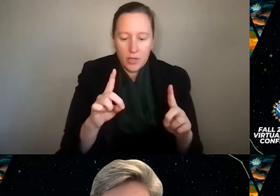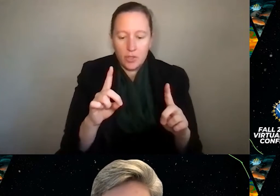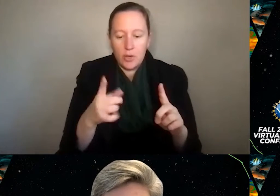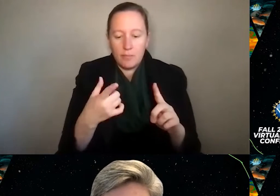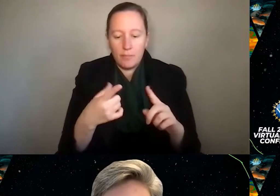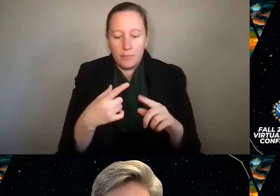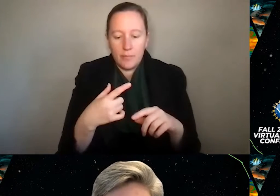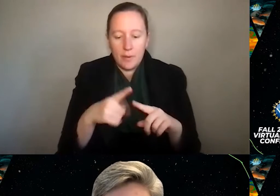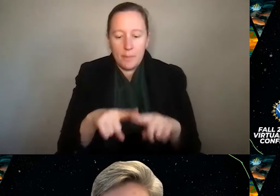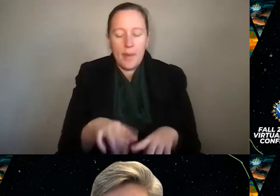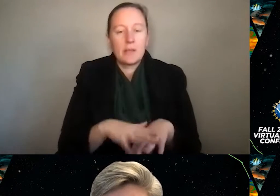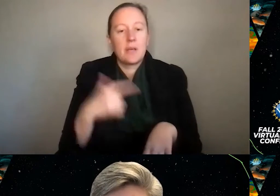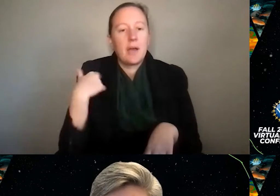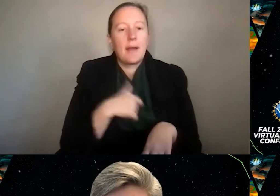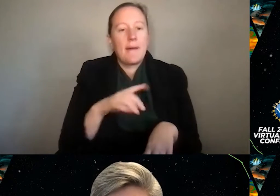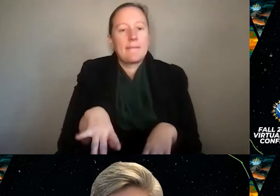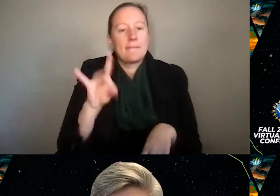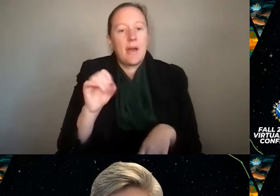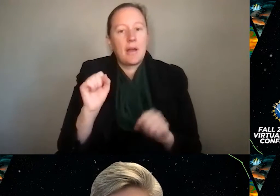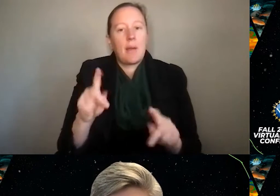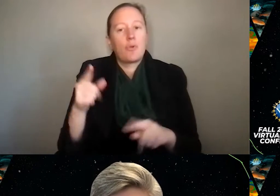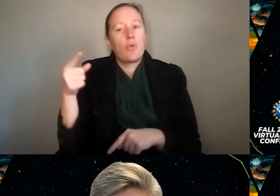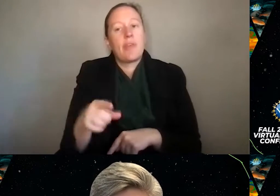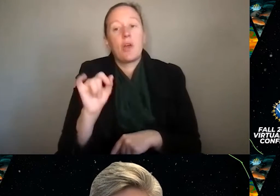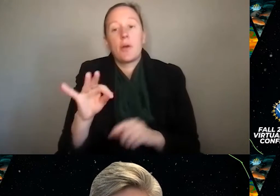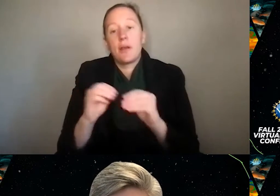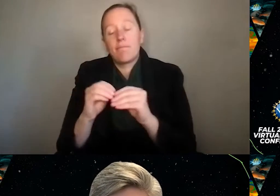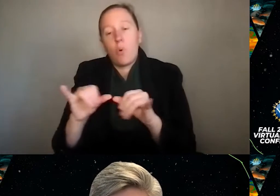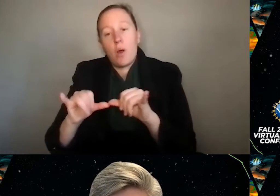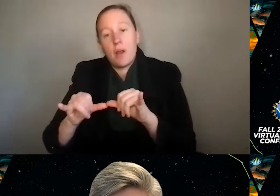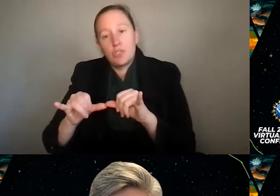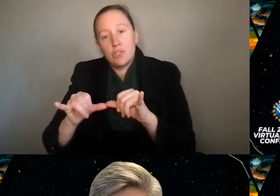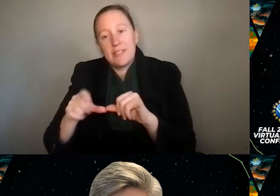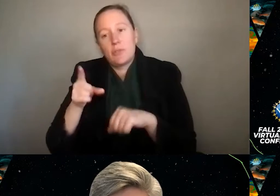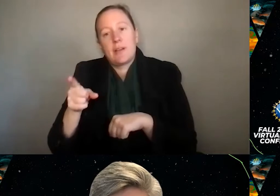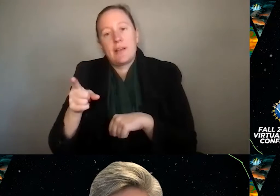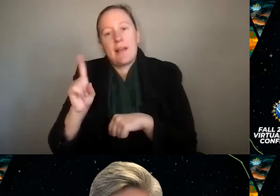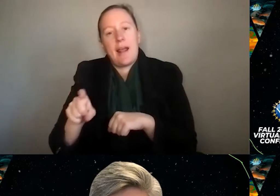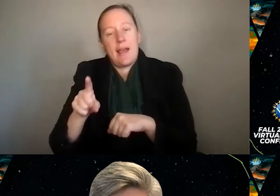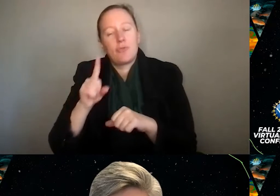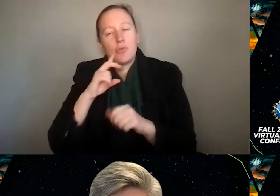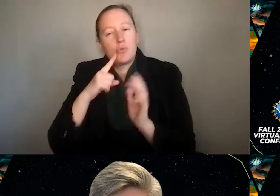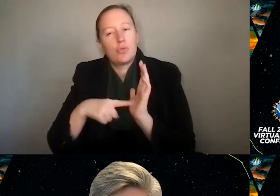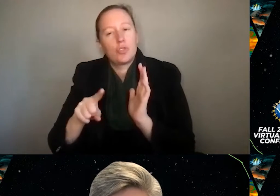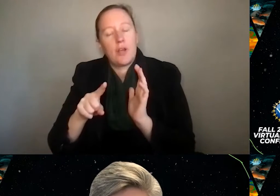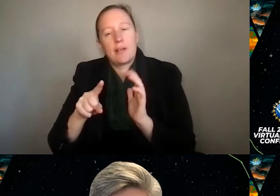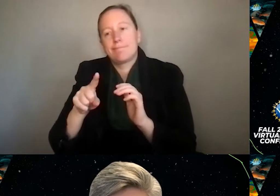can find opportunities there, but if it's more engineering, then you need to really be looking at the Directorate for Engineering,